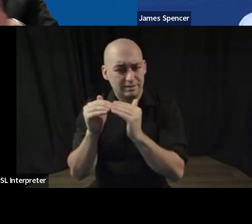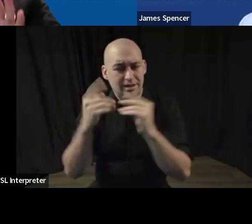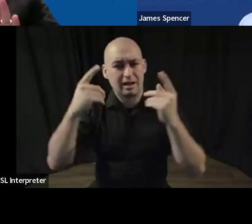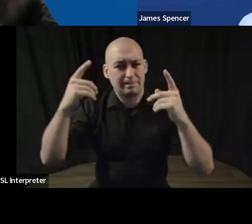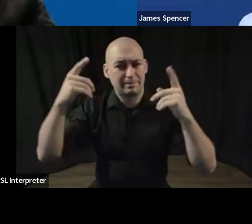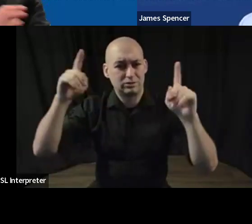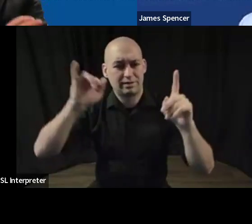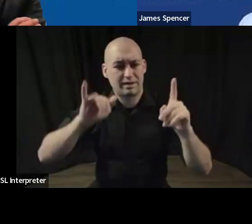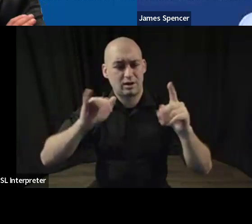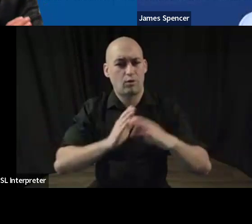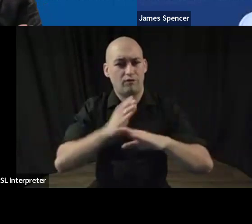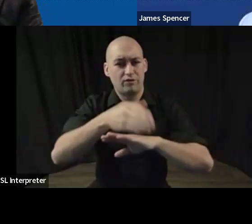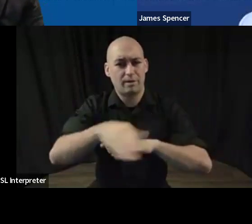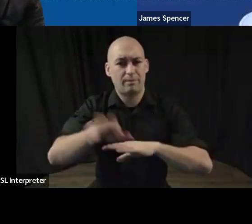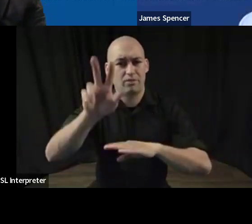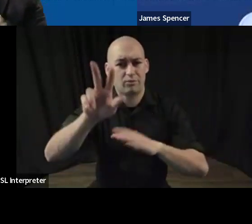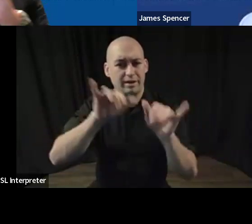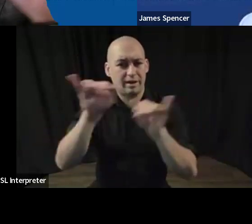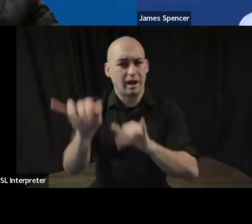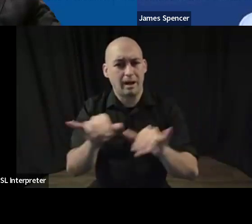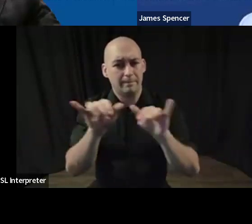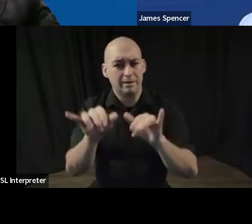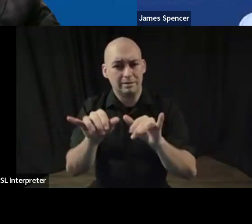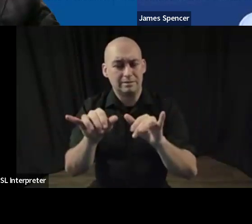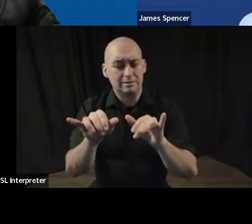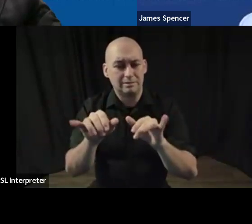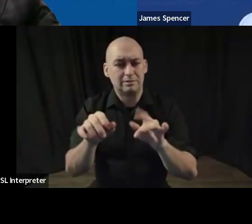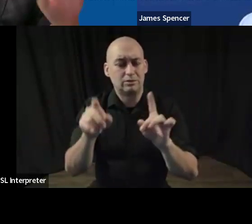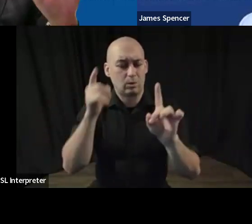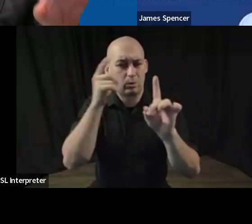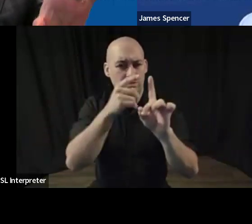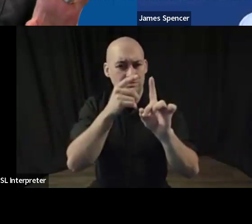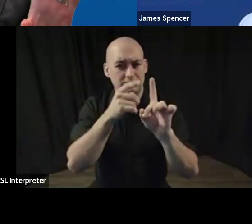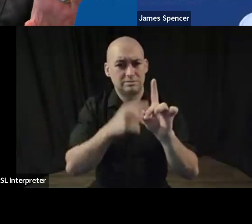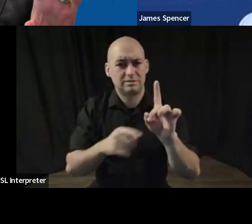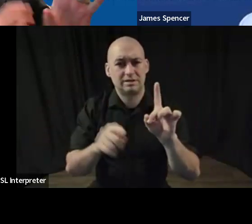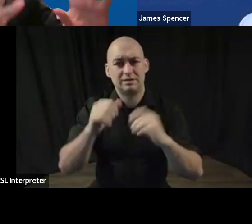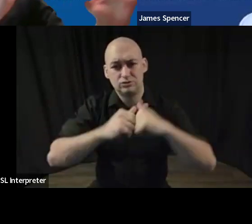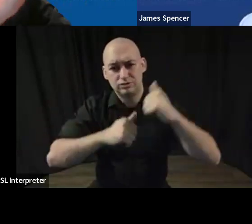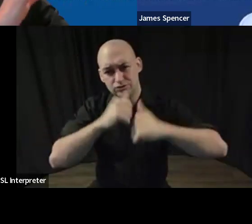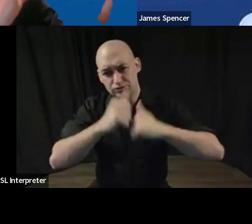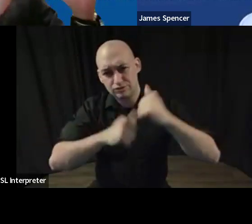overcome the 3 common goals which are the, you know, the infrastructure and availability which,